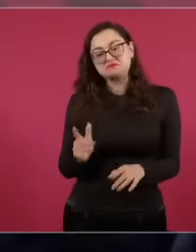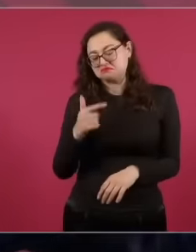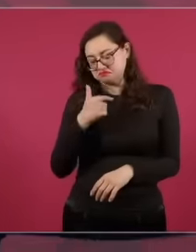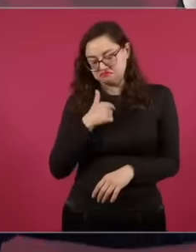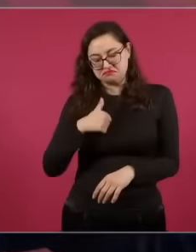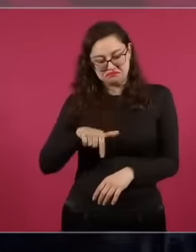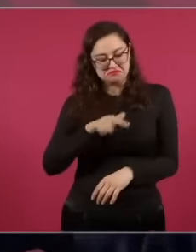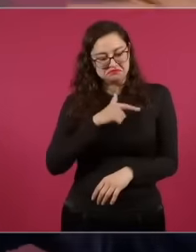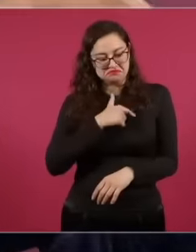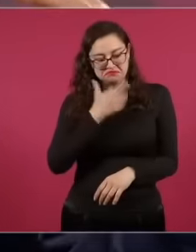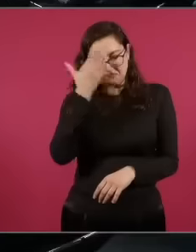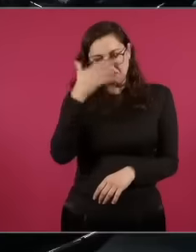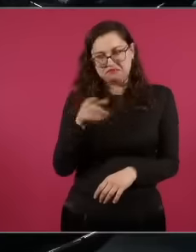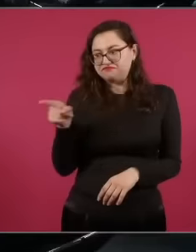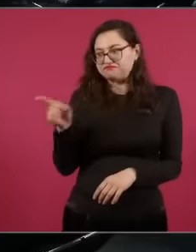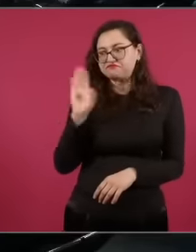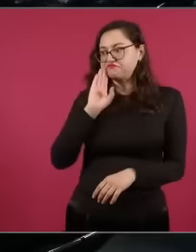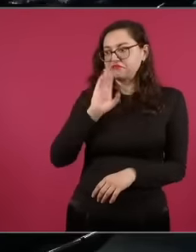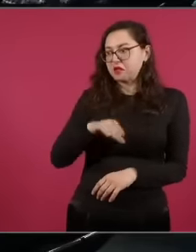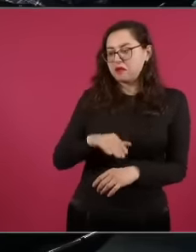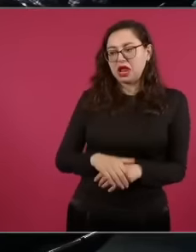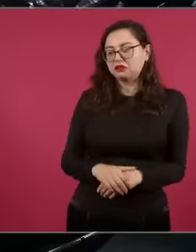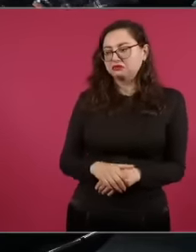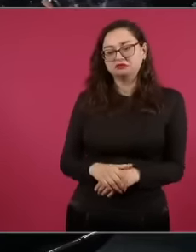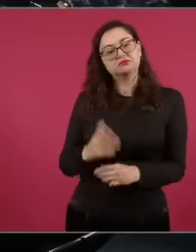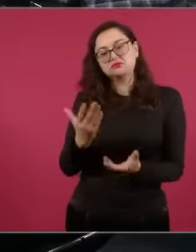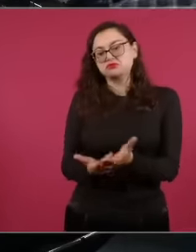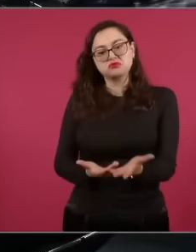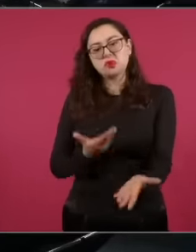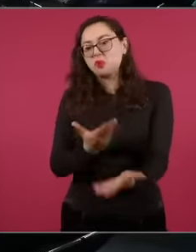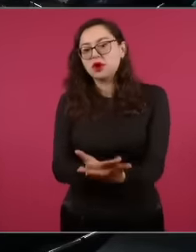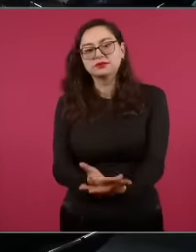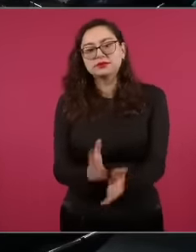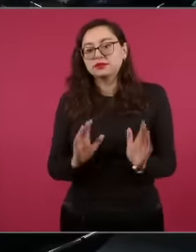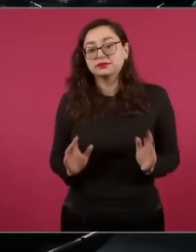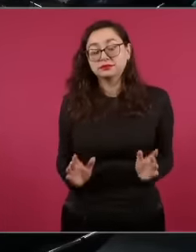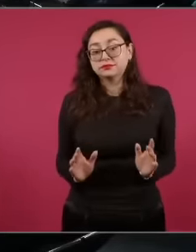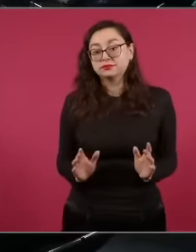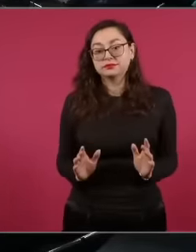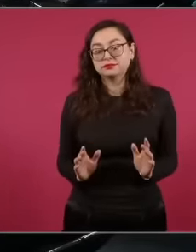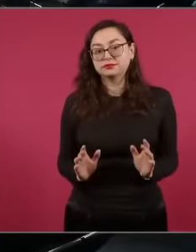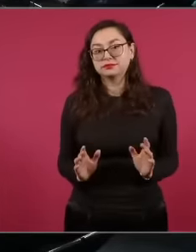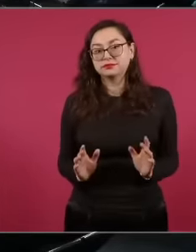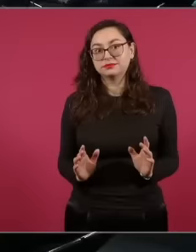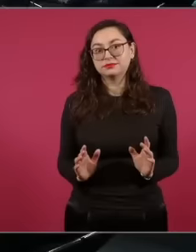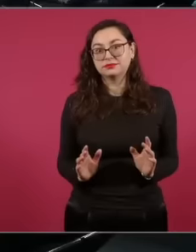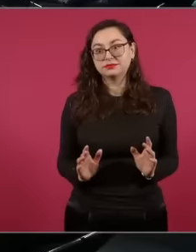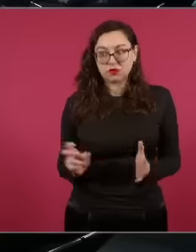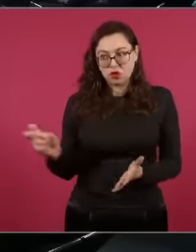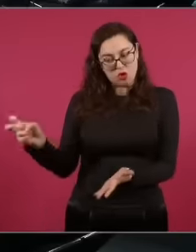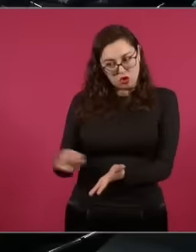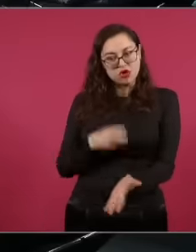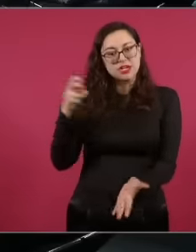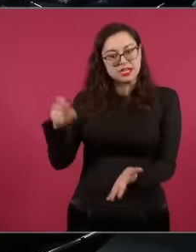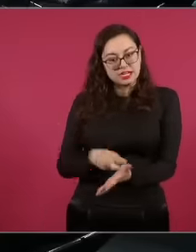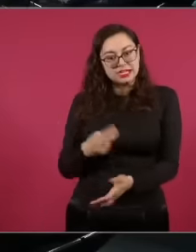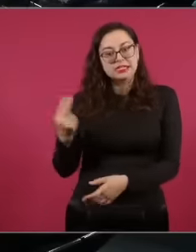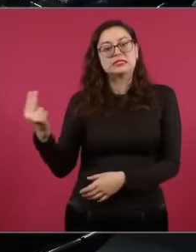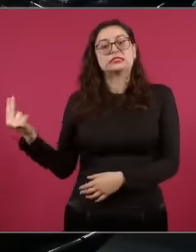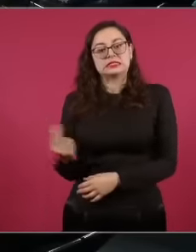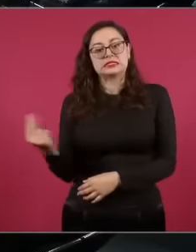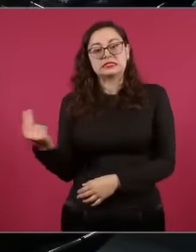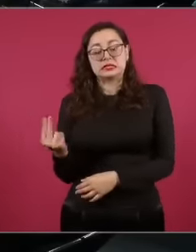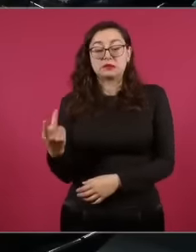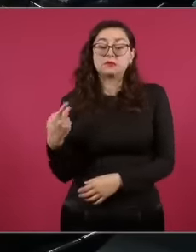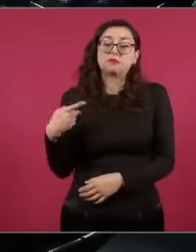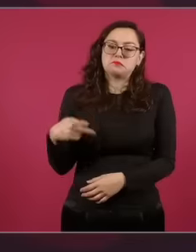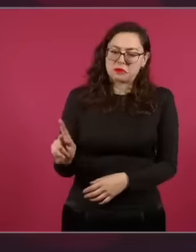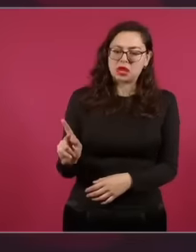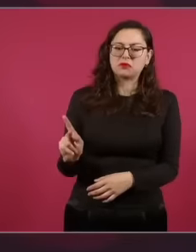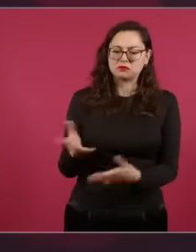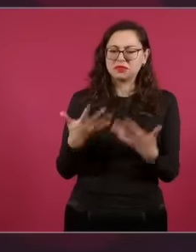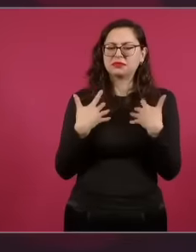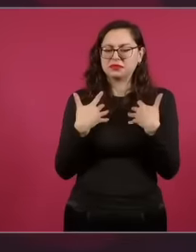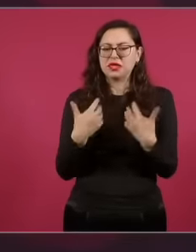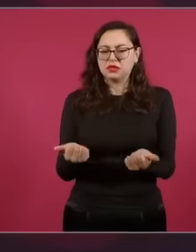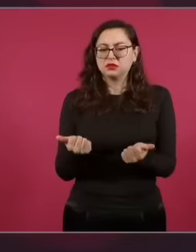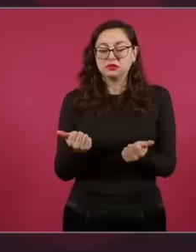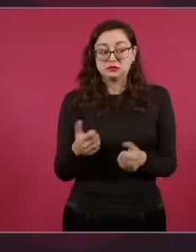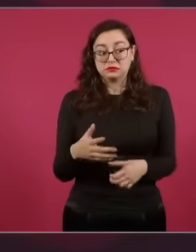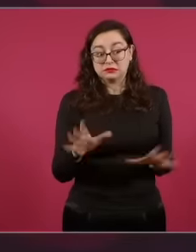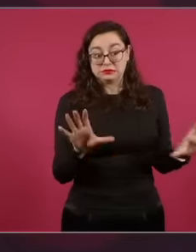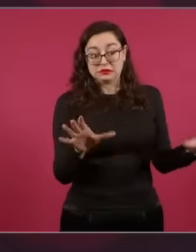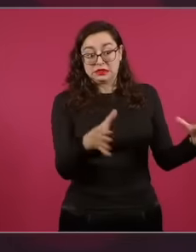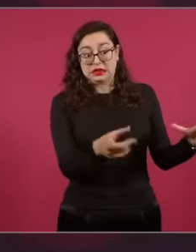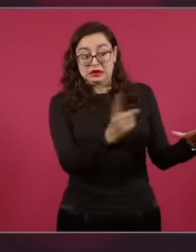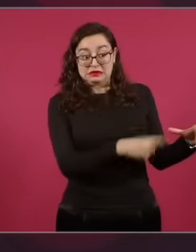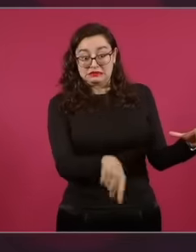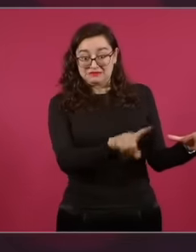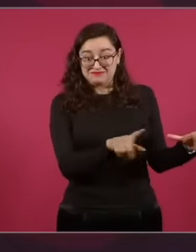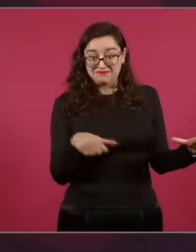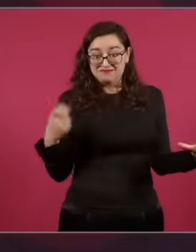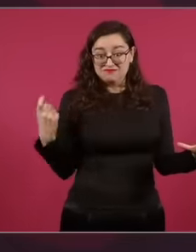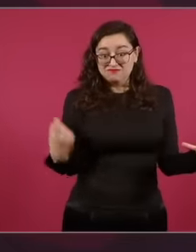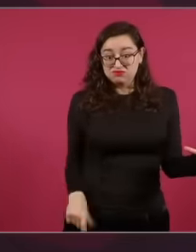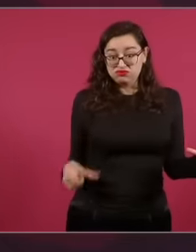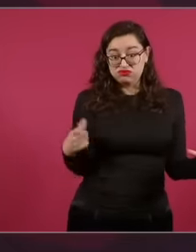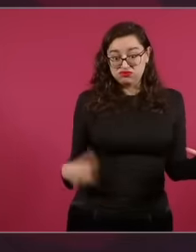they are capable of threatening or taking advantage to say so. elegantly wanting to recruit